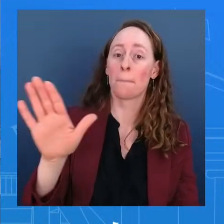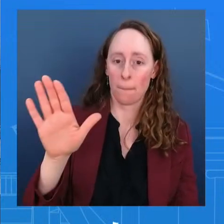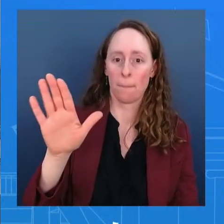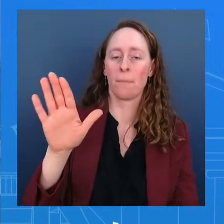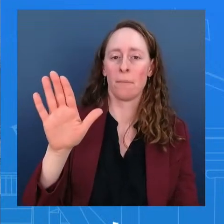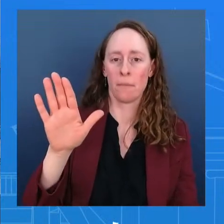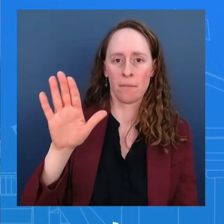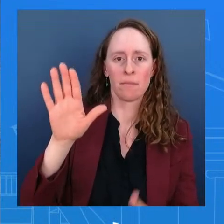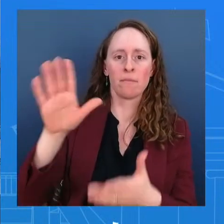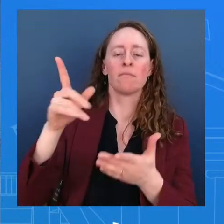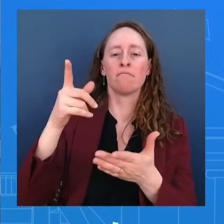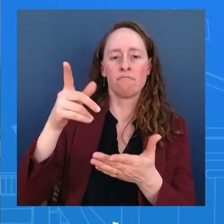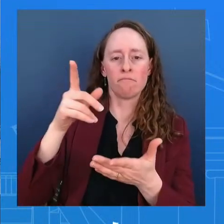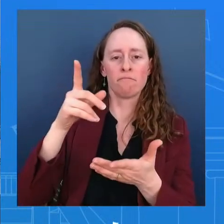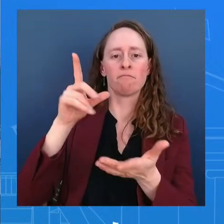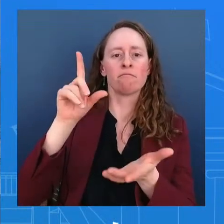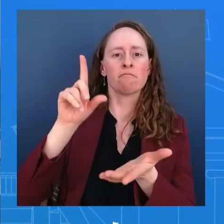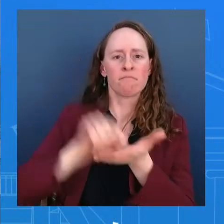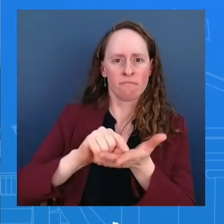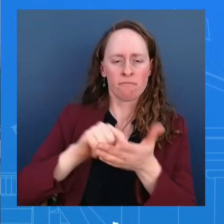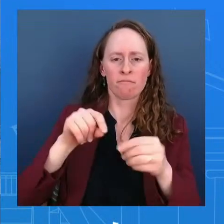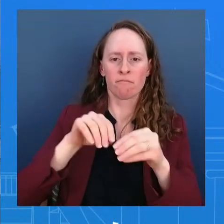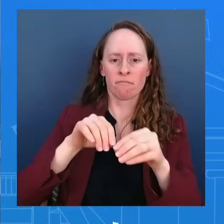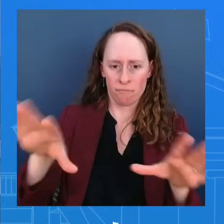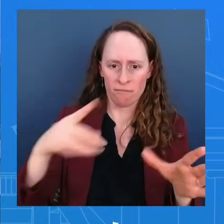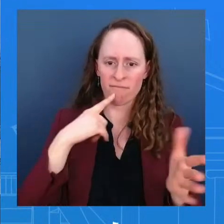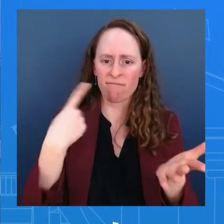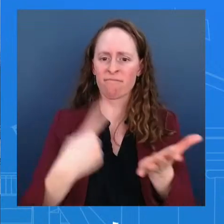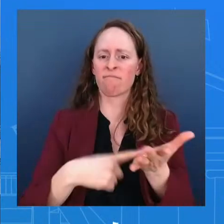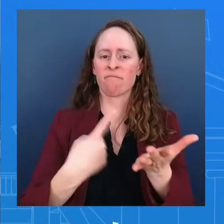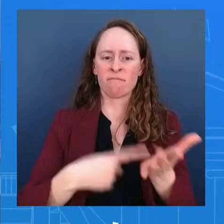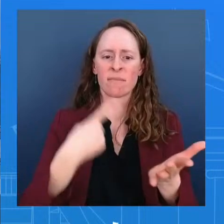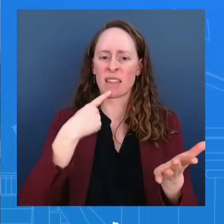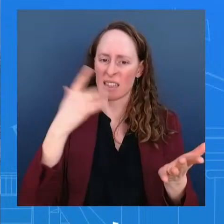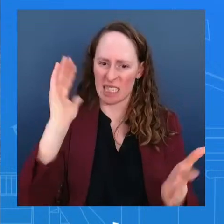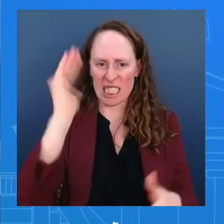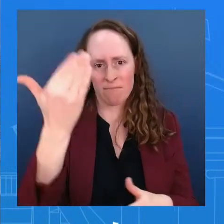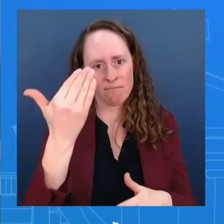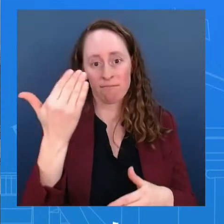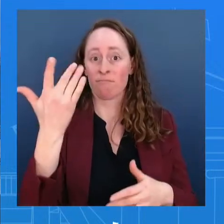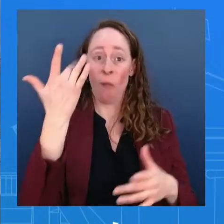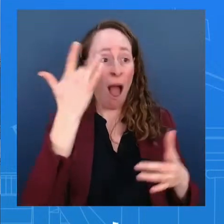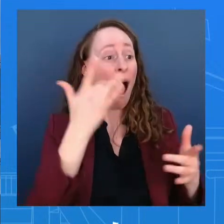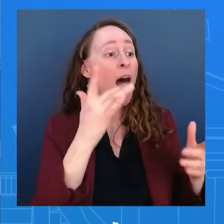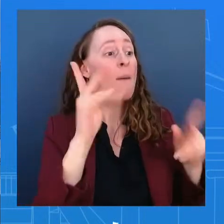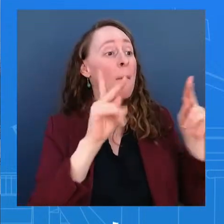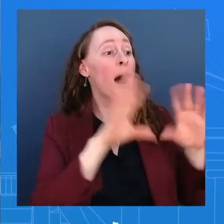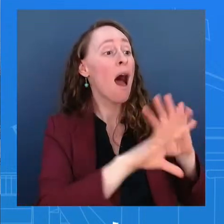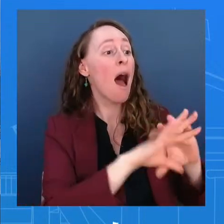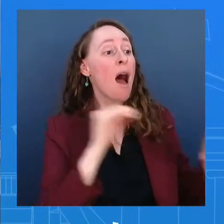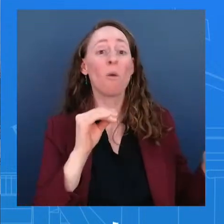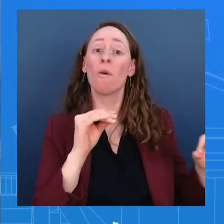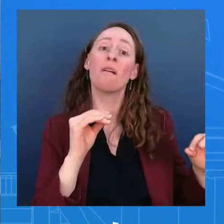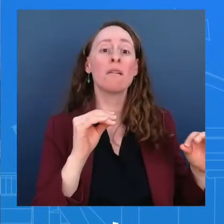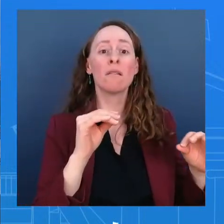and get the American hostages on his plane. Do you believe that the threat by him of turning the Middle East into an open hell